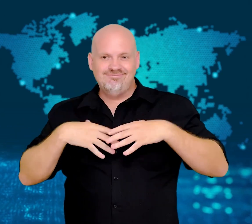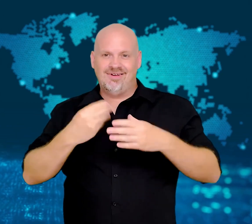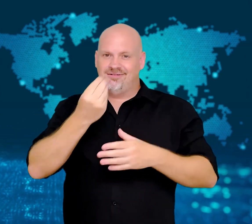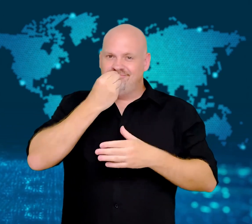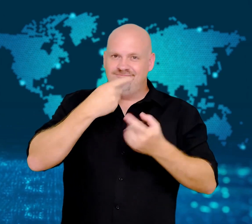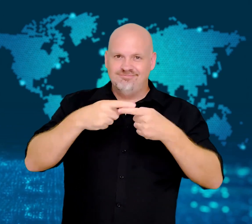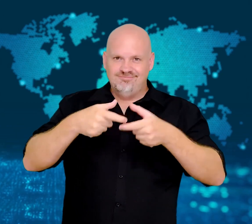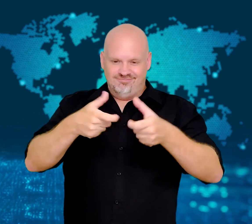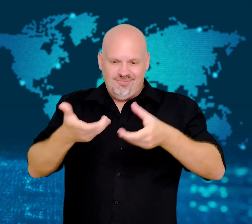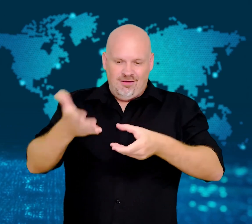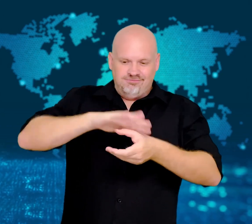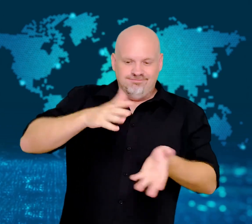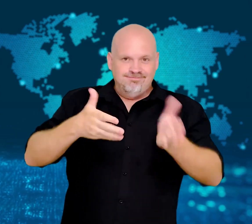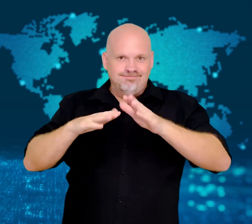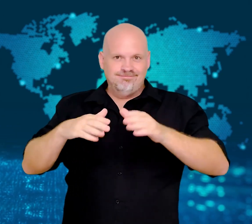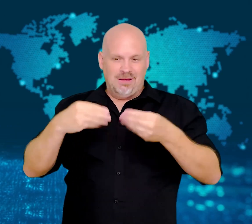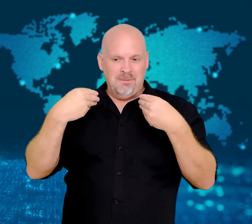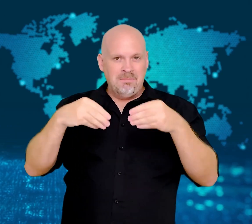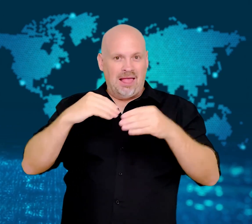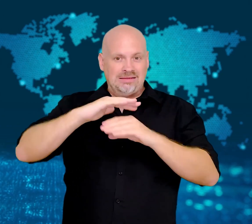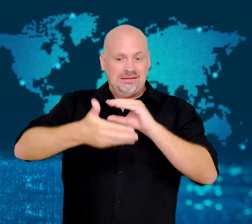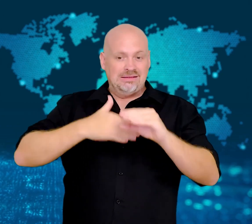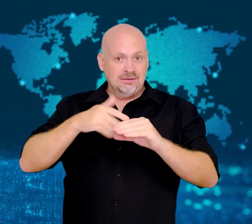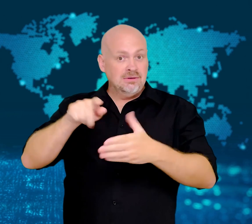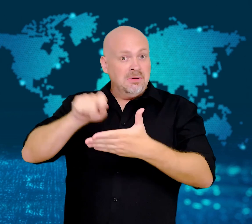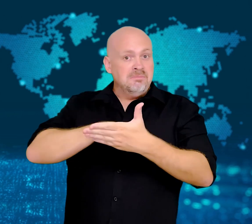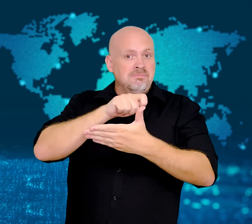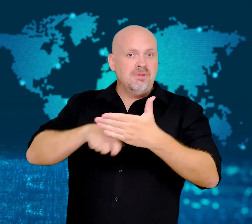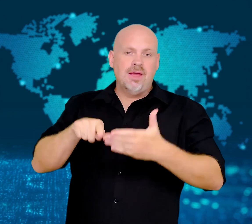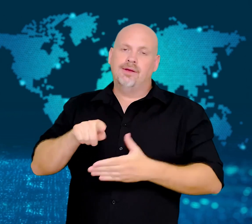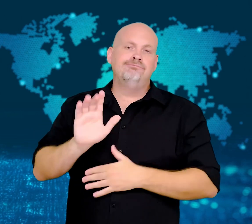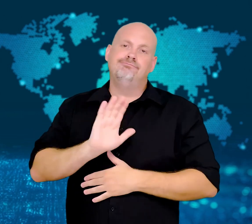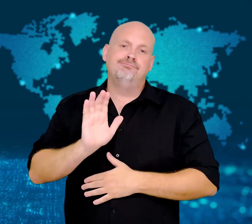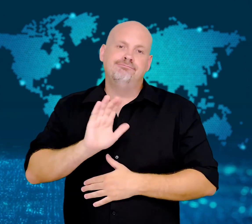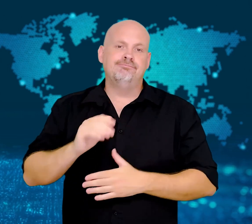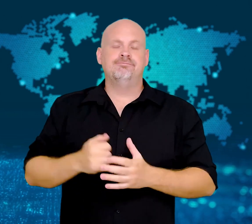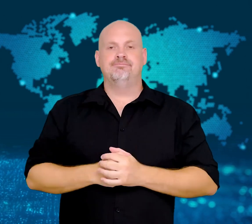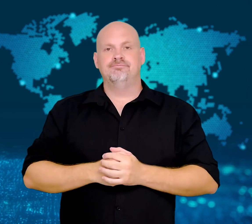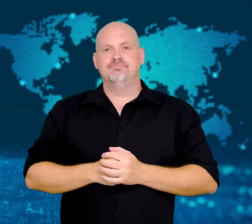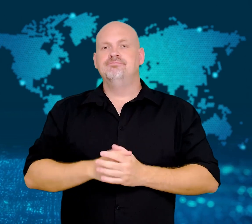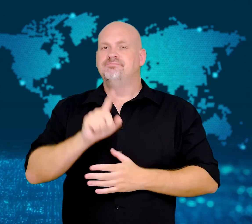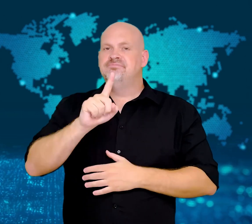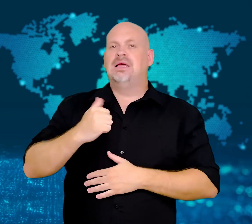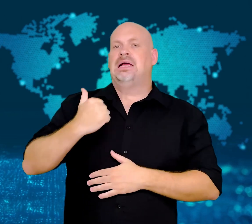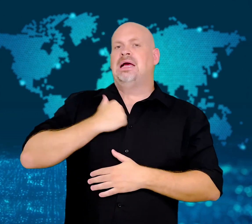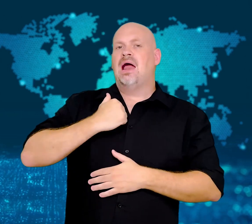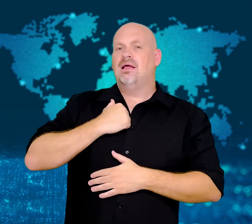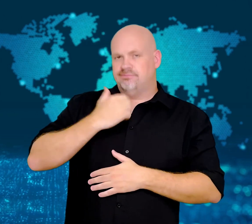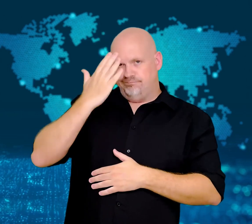waste worldwide - plastic packaging on consumer goods.